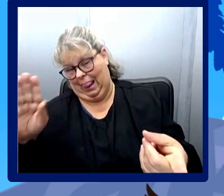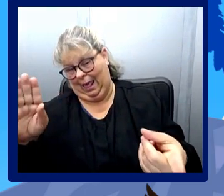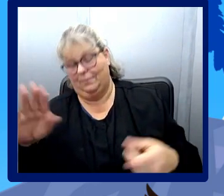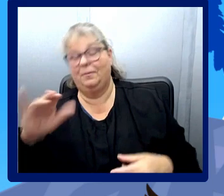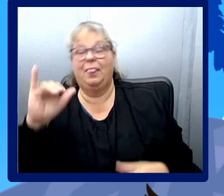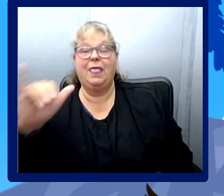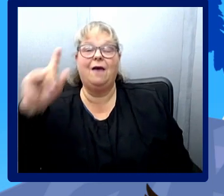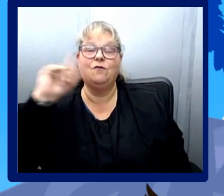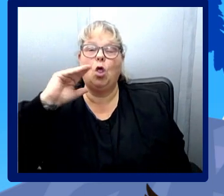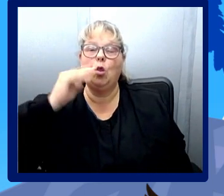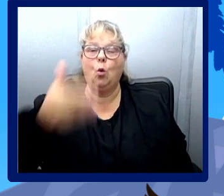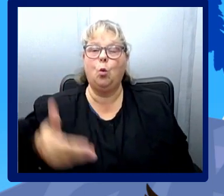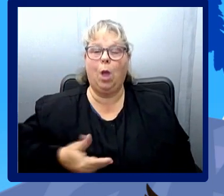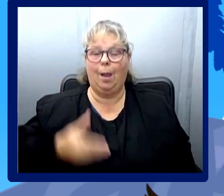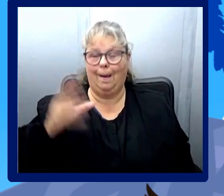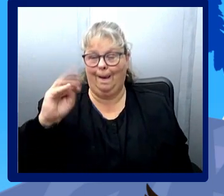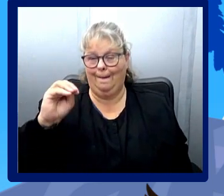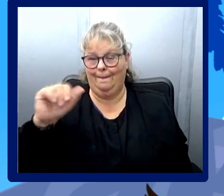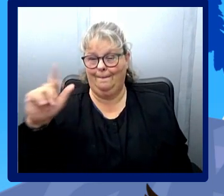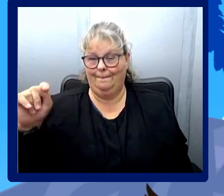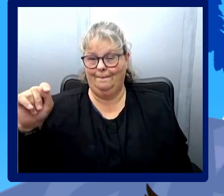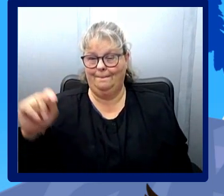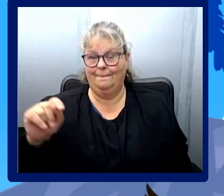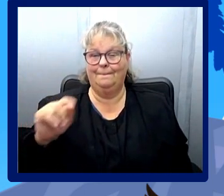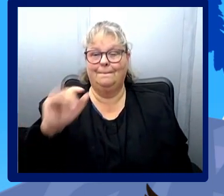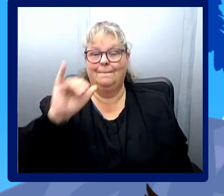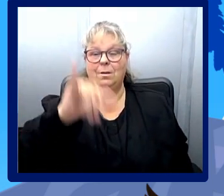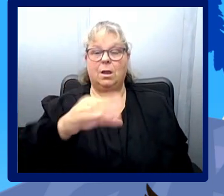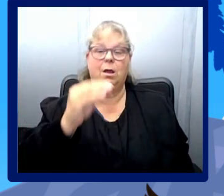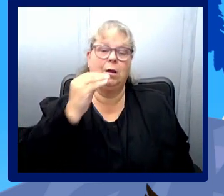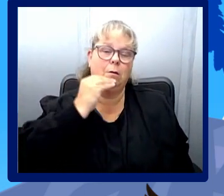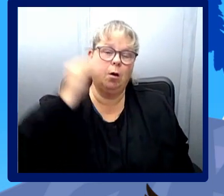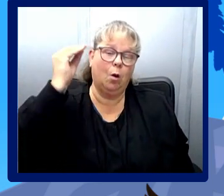you can only, as Riley said, view, clone or edit.